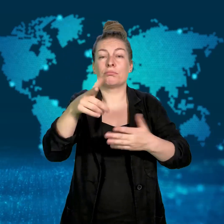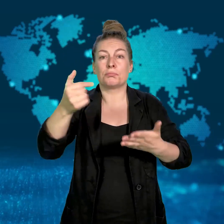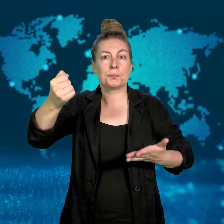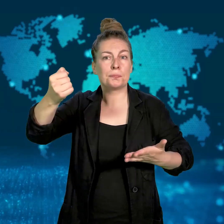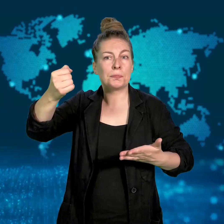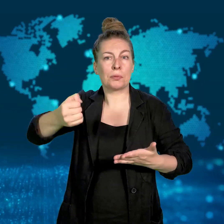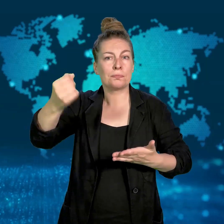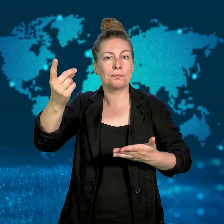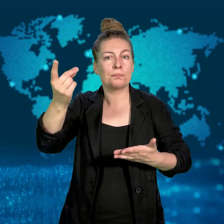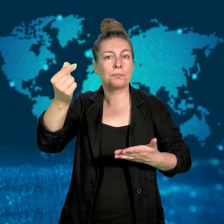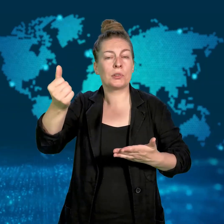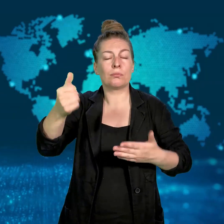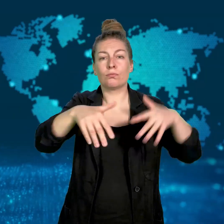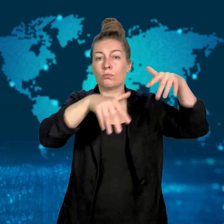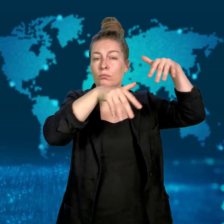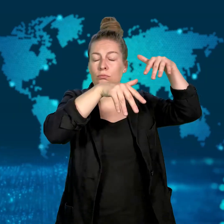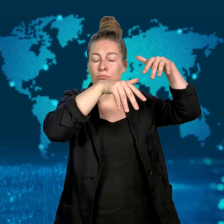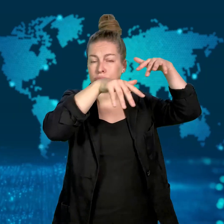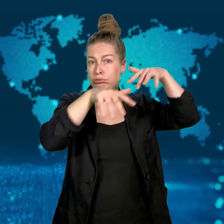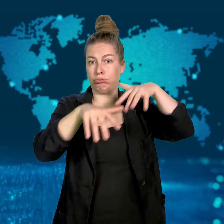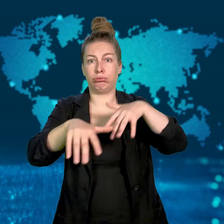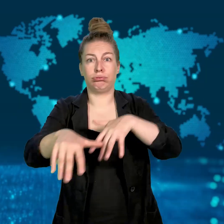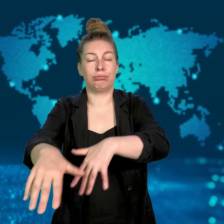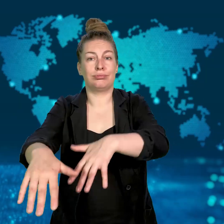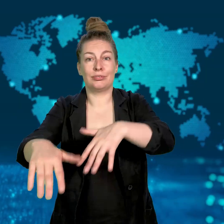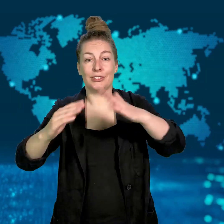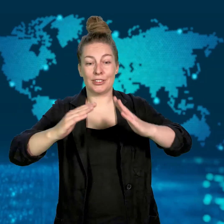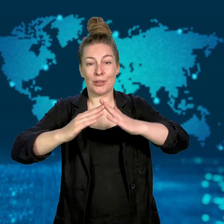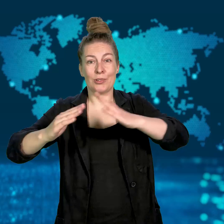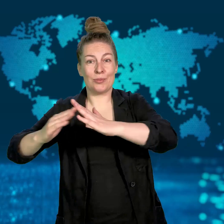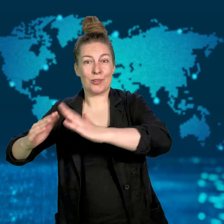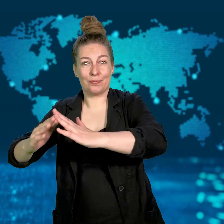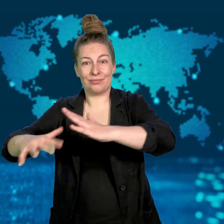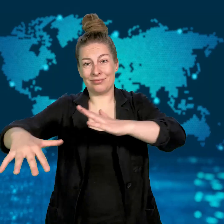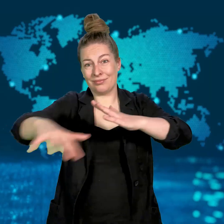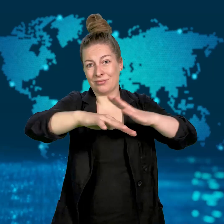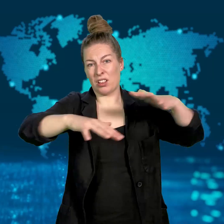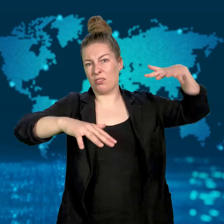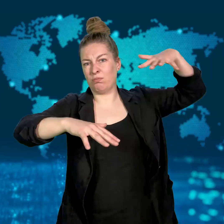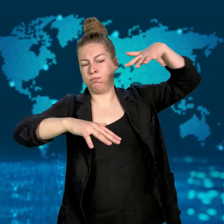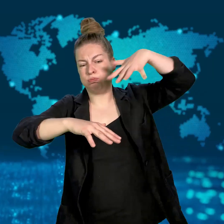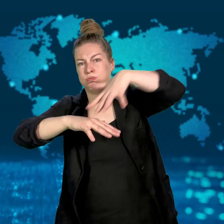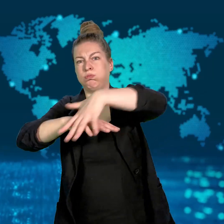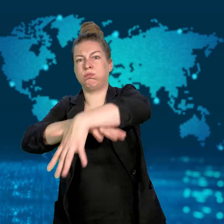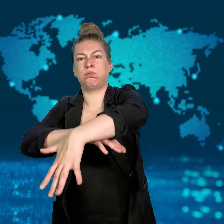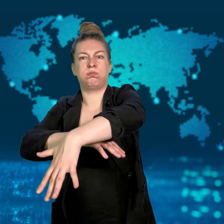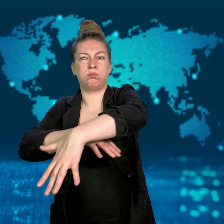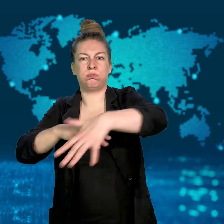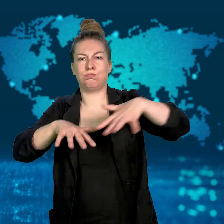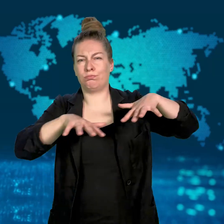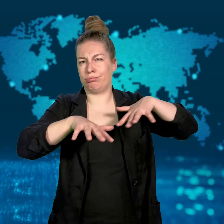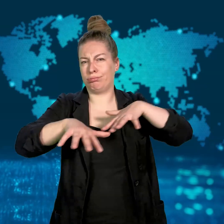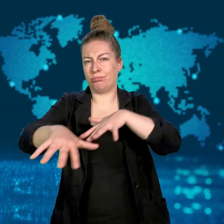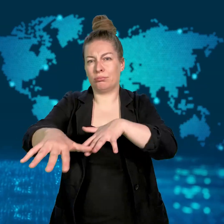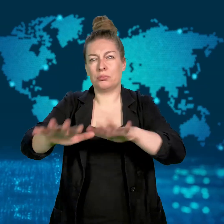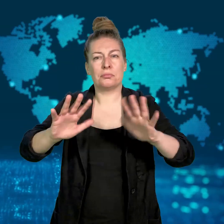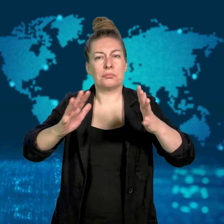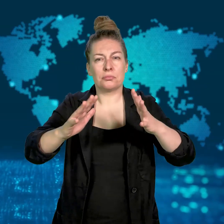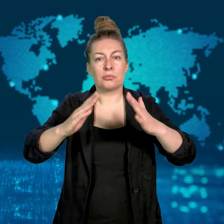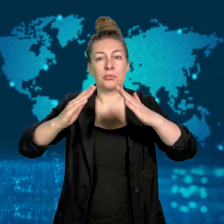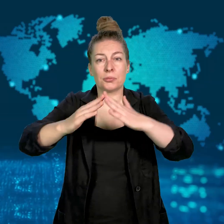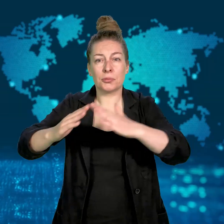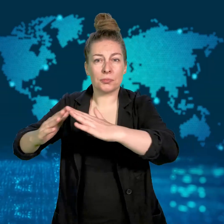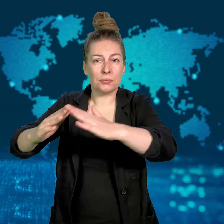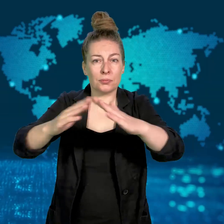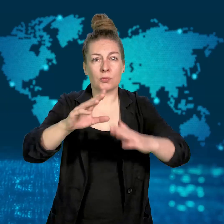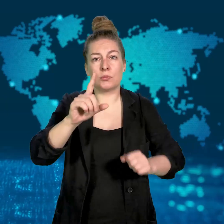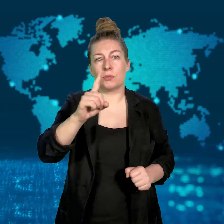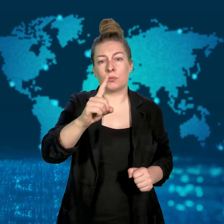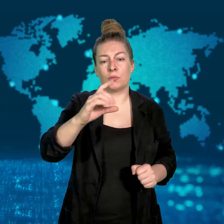Because of the timing - early Friday morning - most of the village was still asleep.